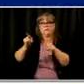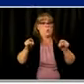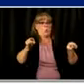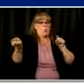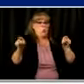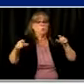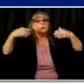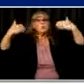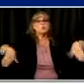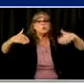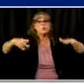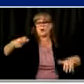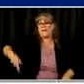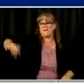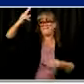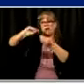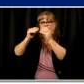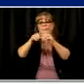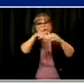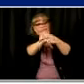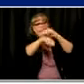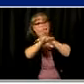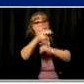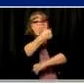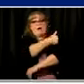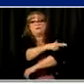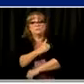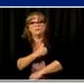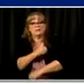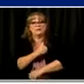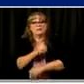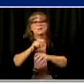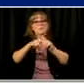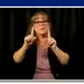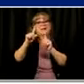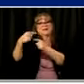there's been a significant increase in in uh in in the latest growth has been among white